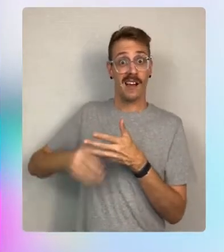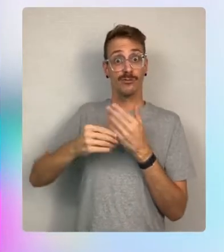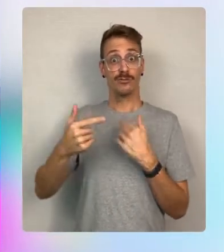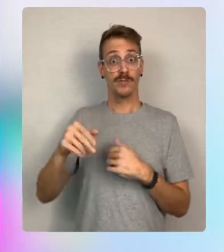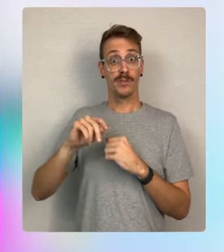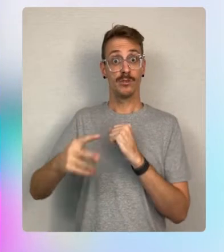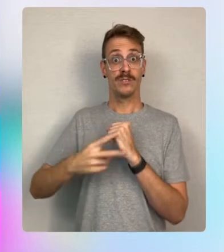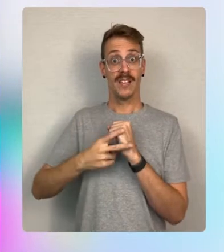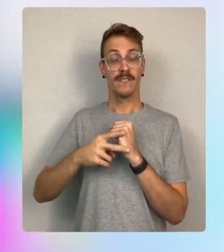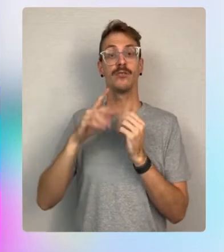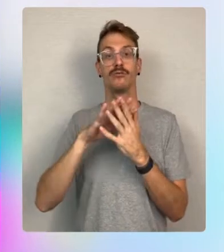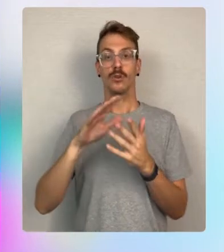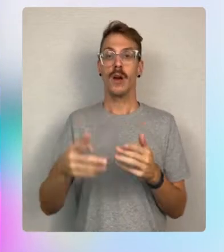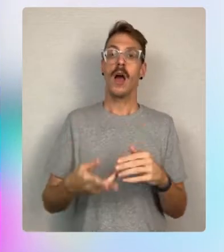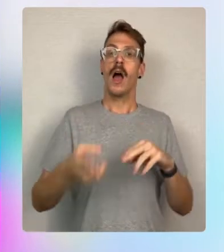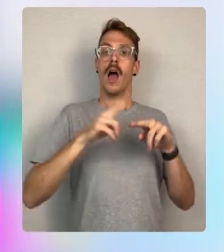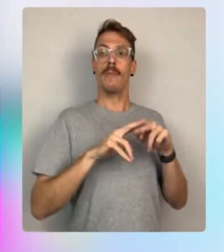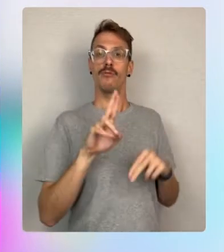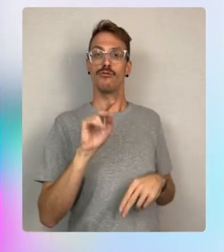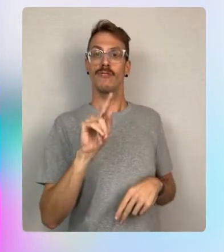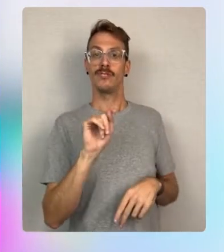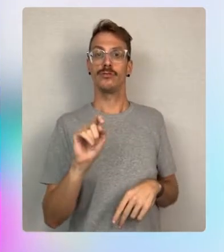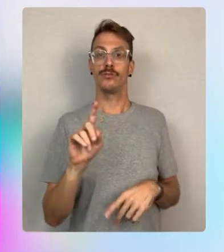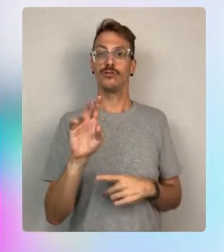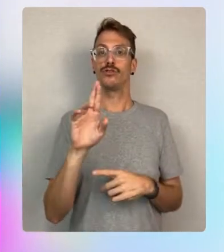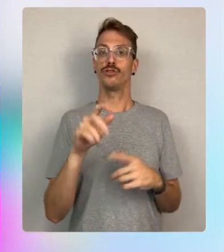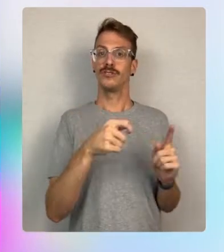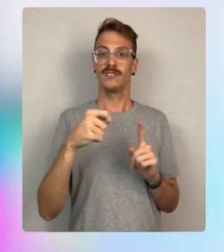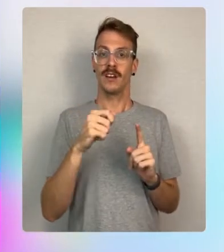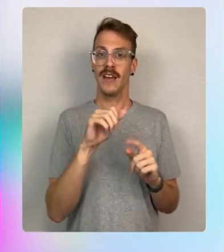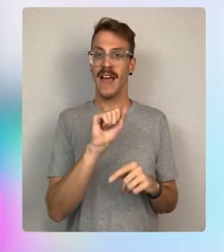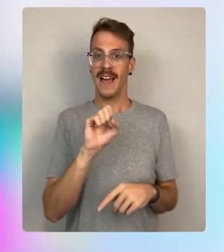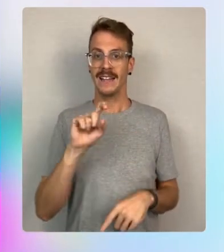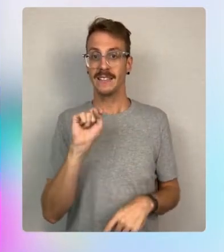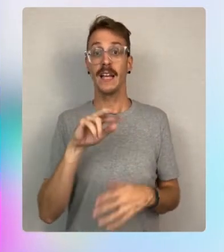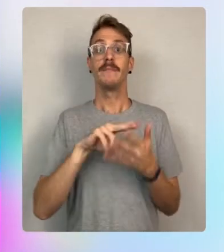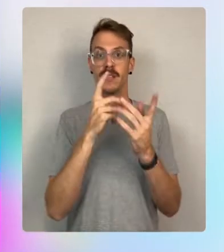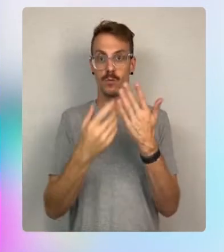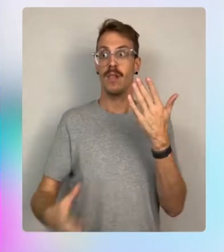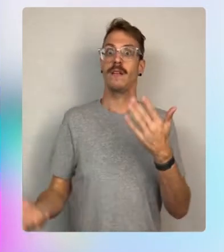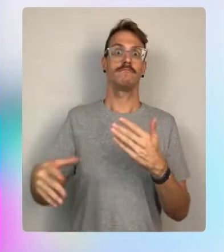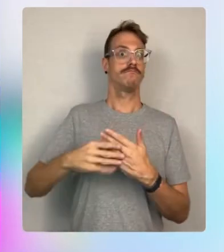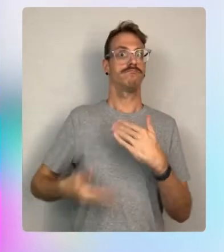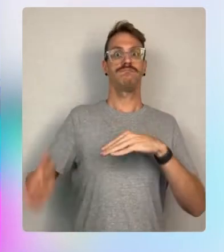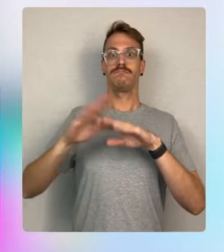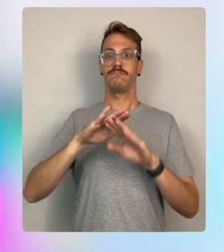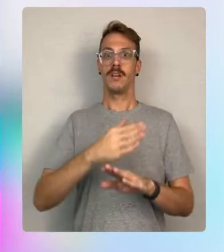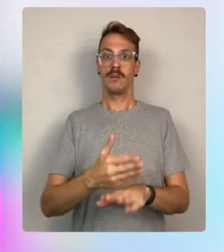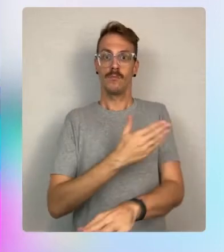to increase the render target size, which improves the graphics quality in the foveal region,